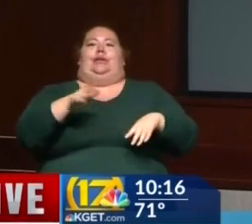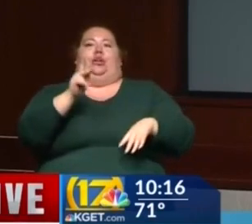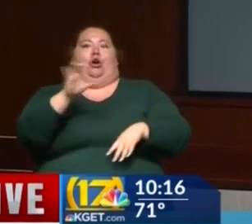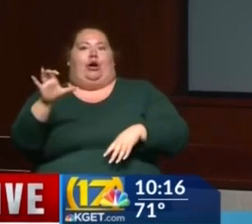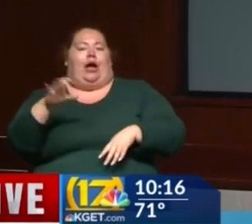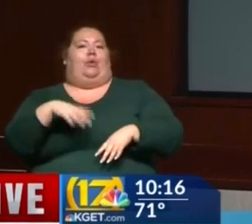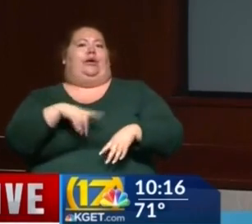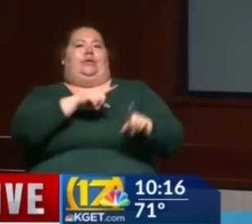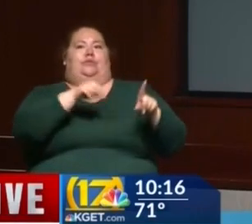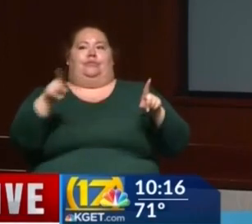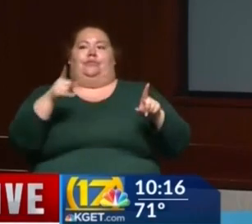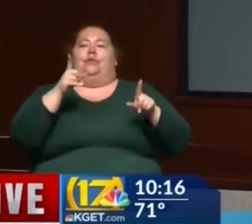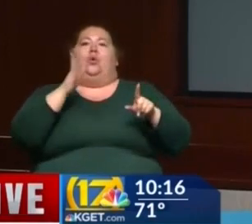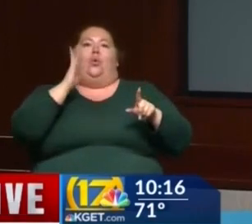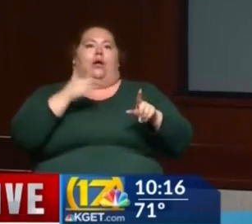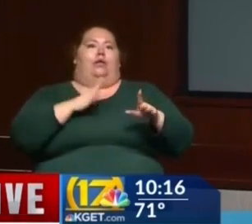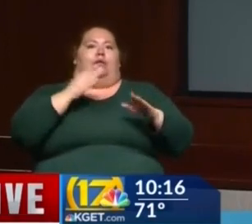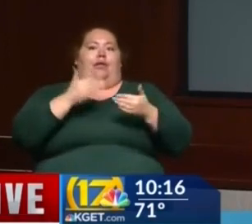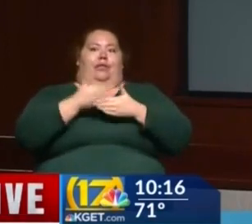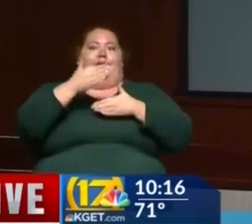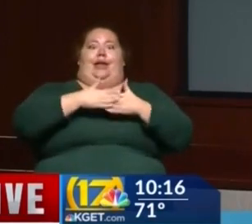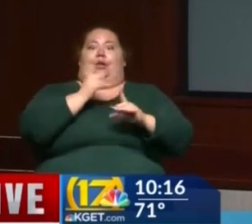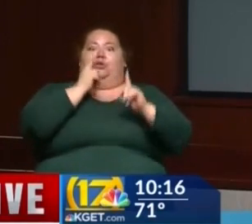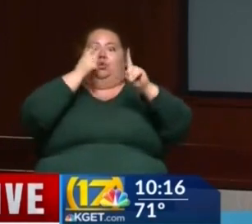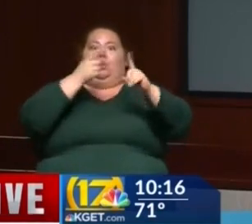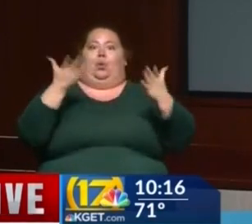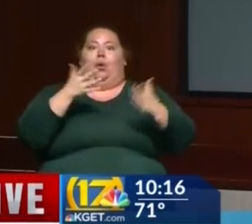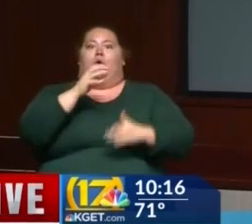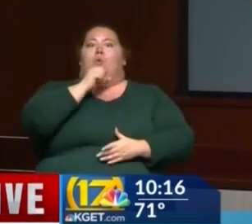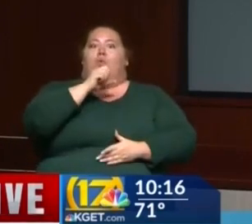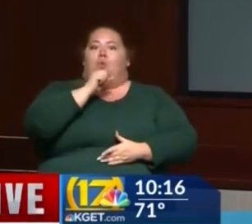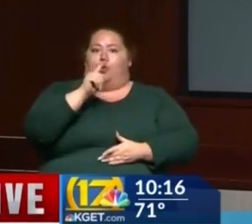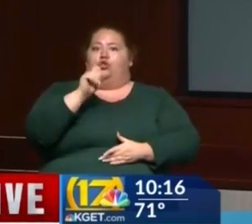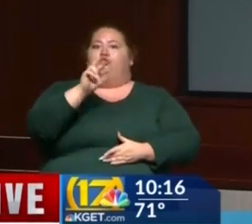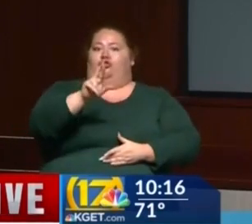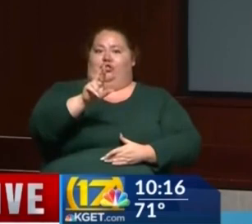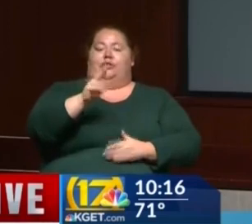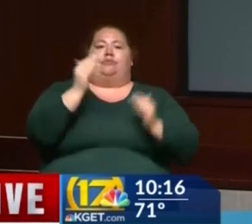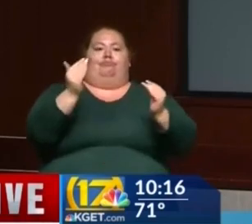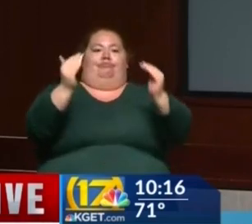CONTINUE TO WORK AS A COUNTY AND WITH ALL OF YOU, ALL OF OUR RESIDENTS AND BUSINESS COMMUNITY TOWARDS MOVING INTO